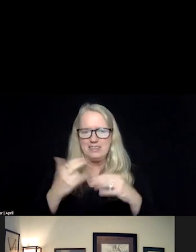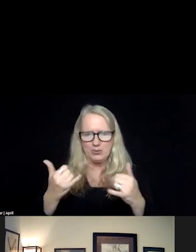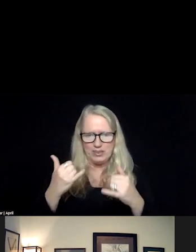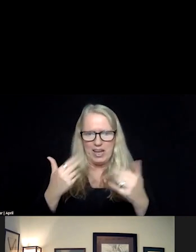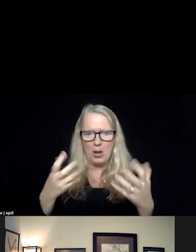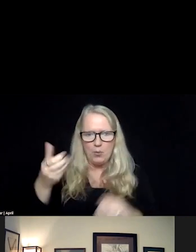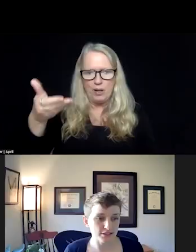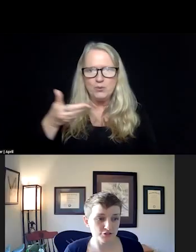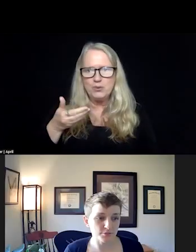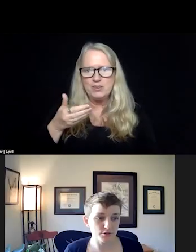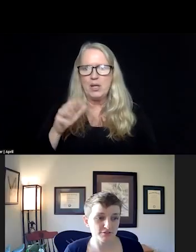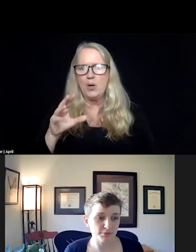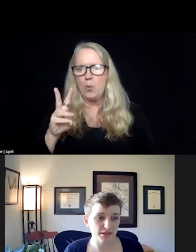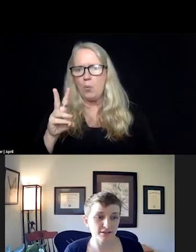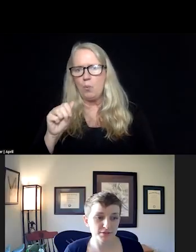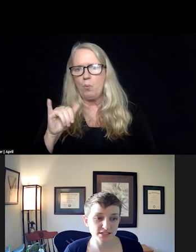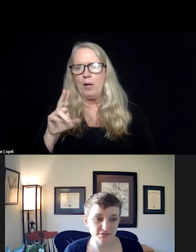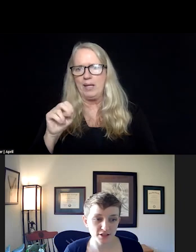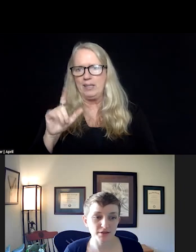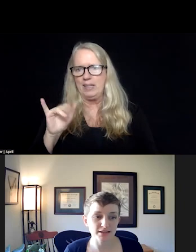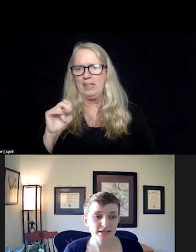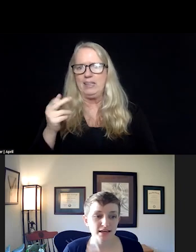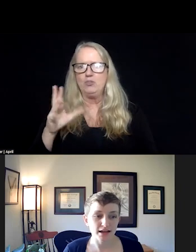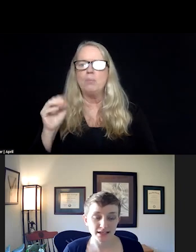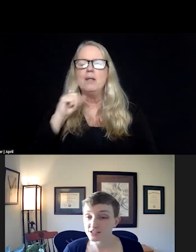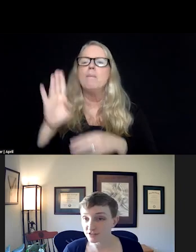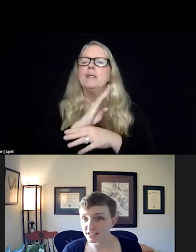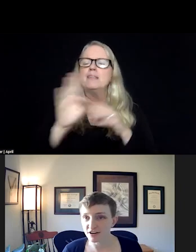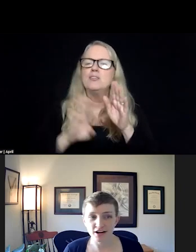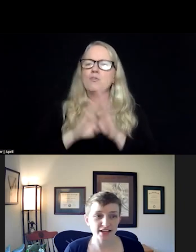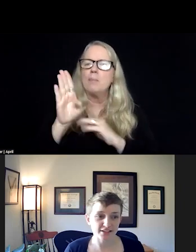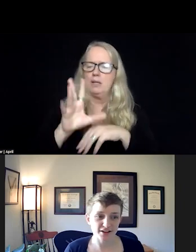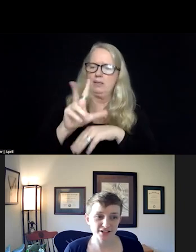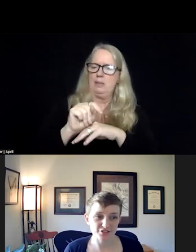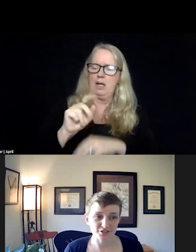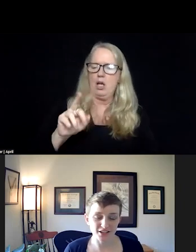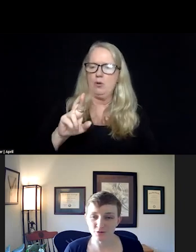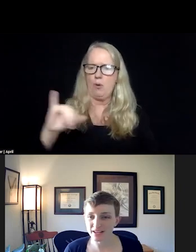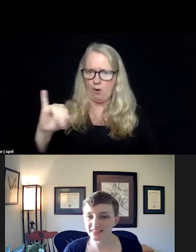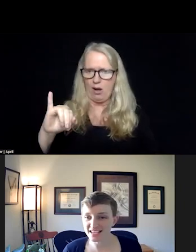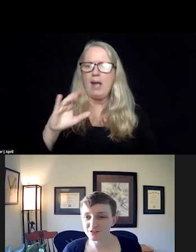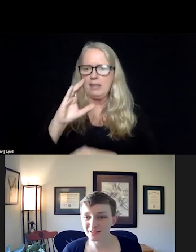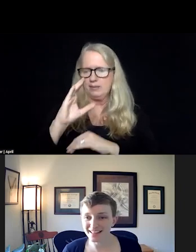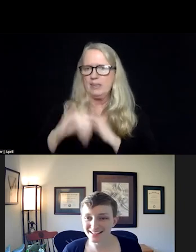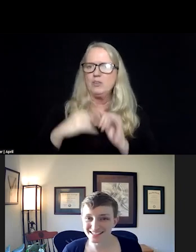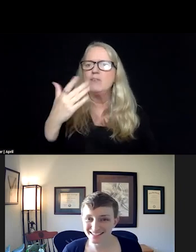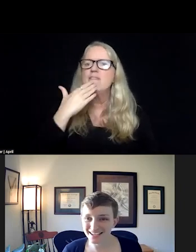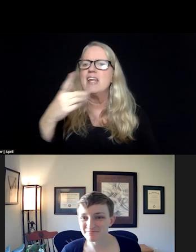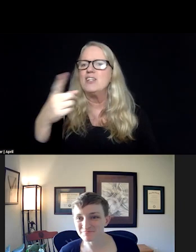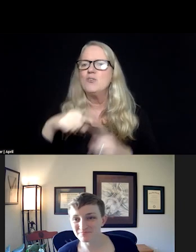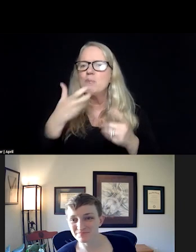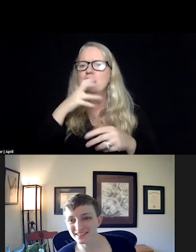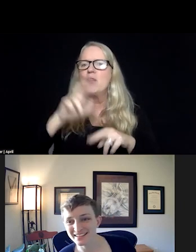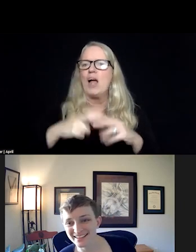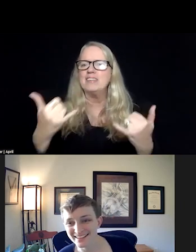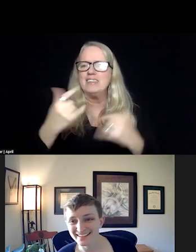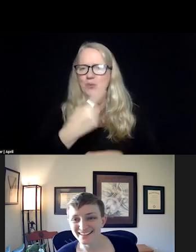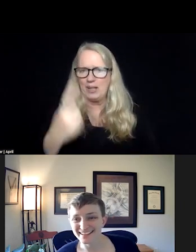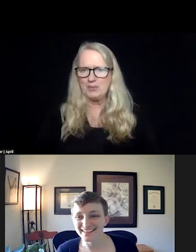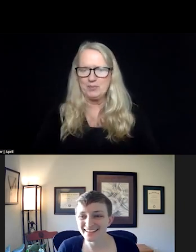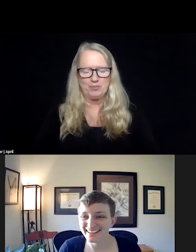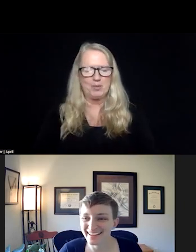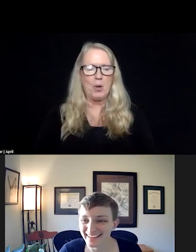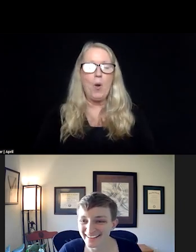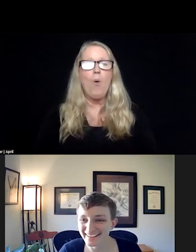I WANT TO LEK WAYNE, THE BP AT BUSINESS DEVELOPMENT AND RI